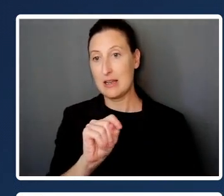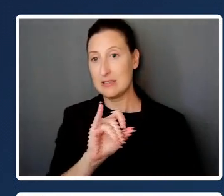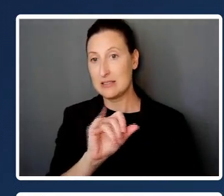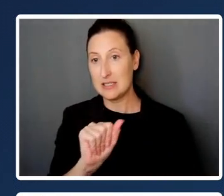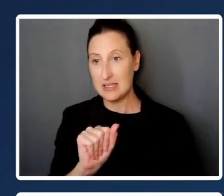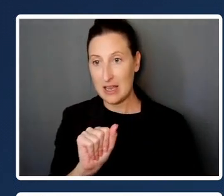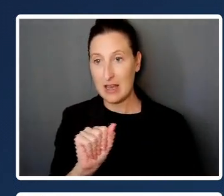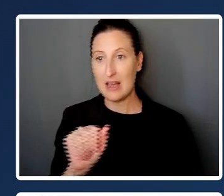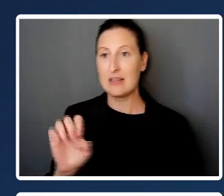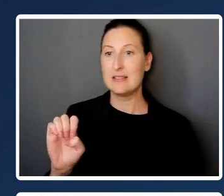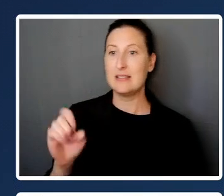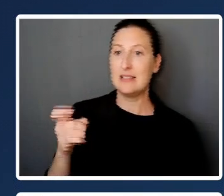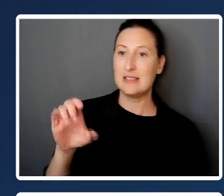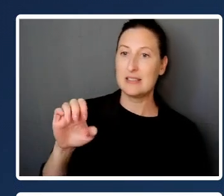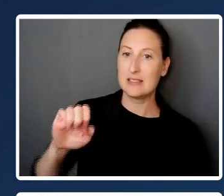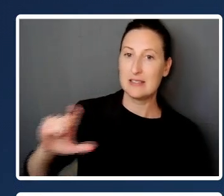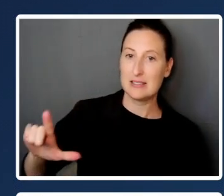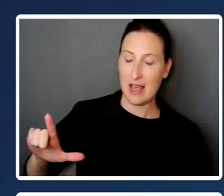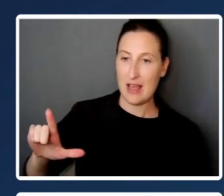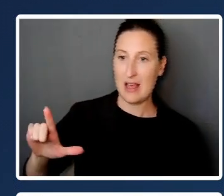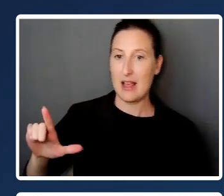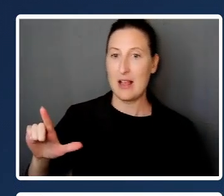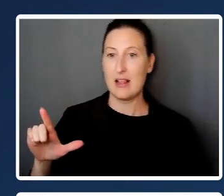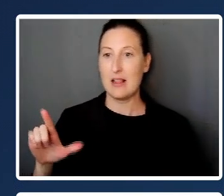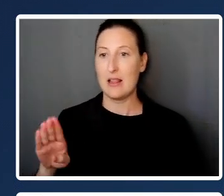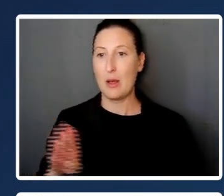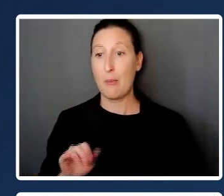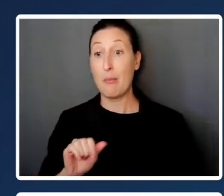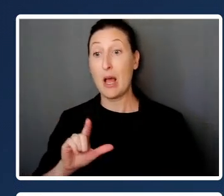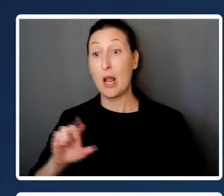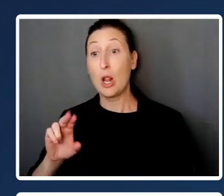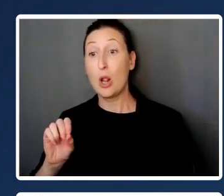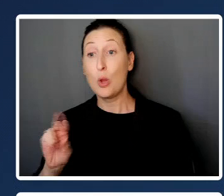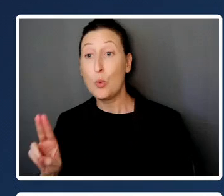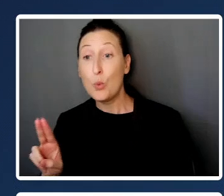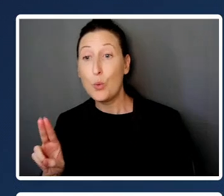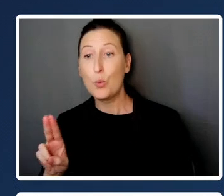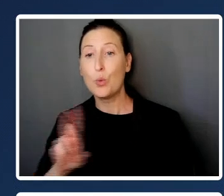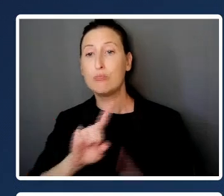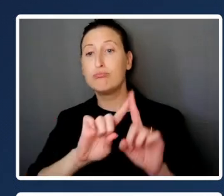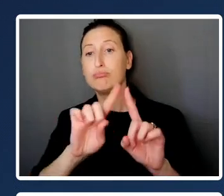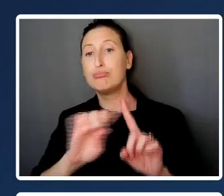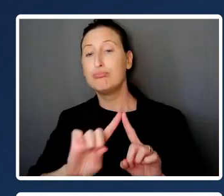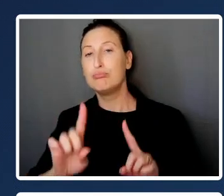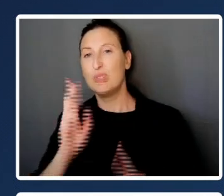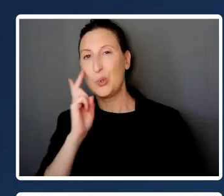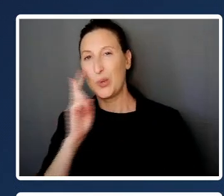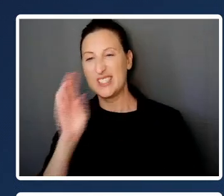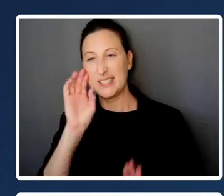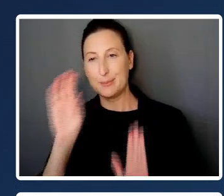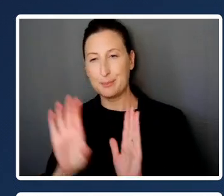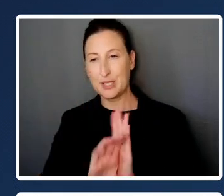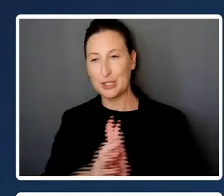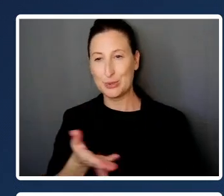Bishop McNamara. And I believe -- yes, that's all of them. Excitingly, I actually got to